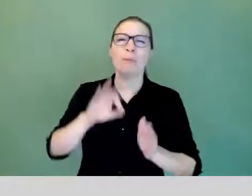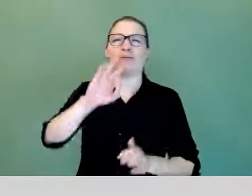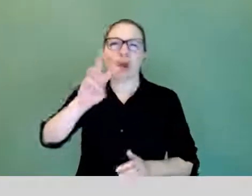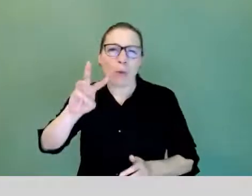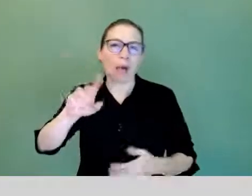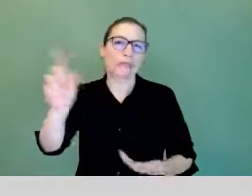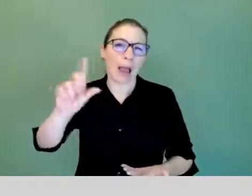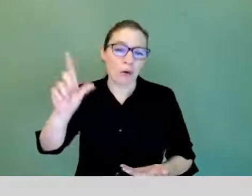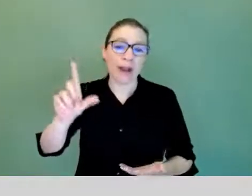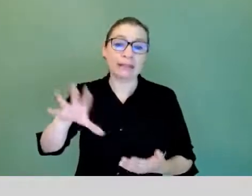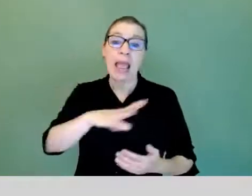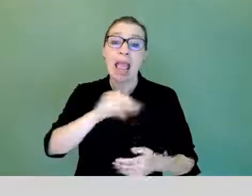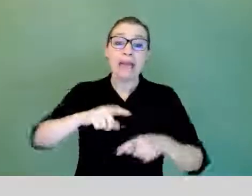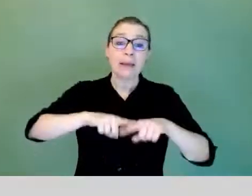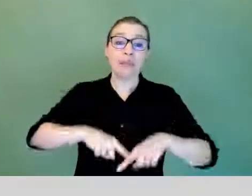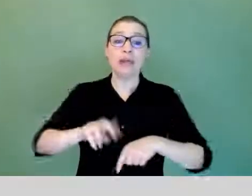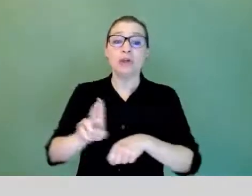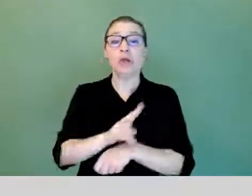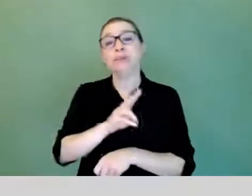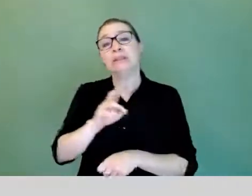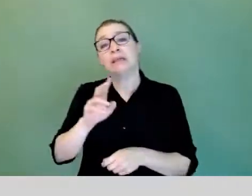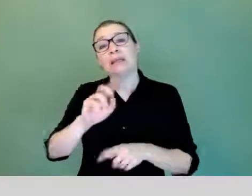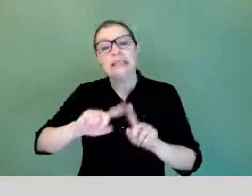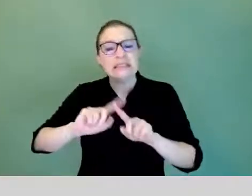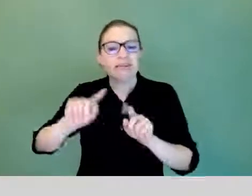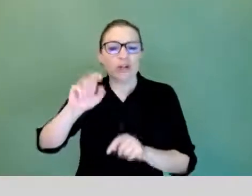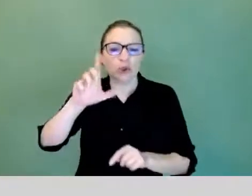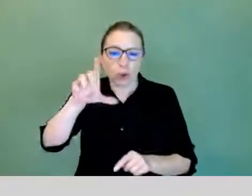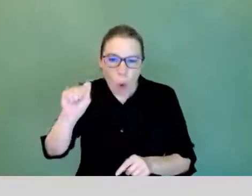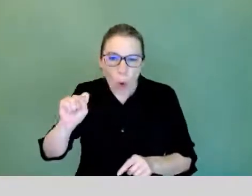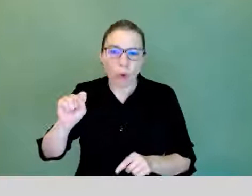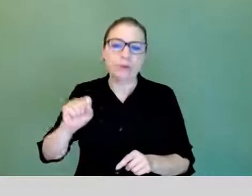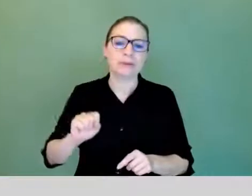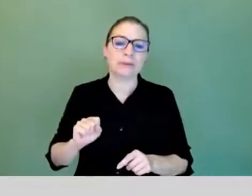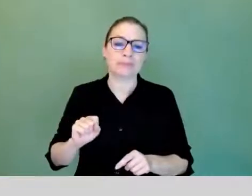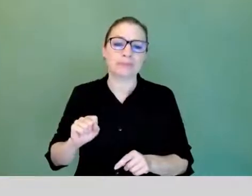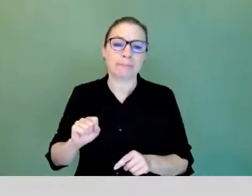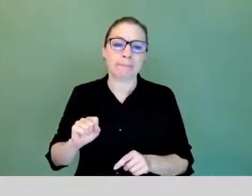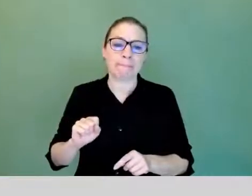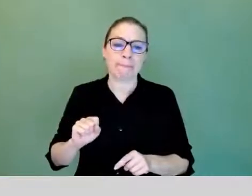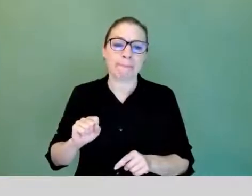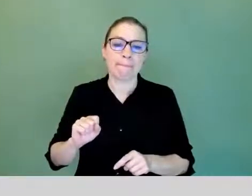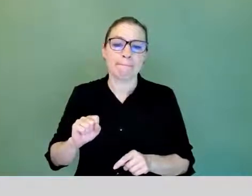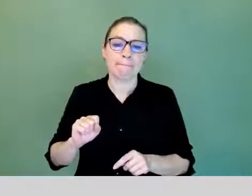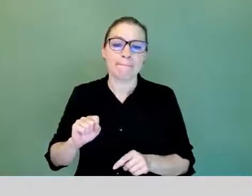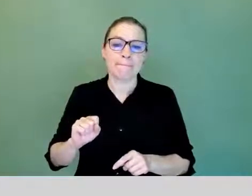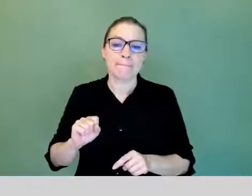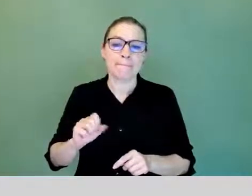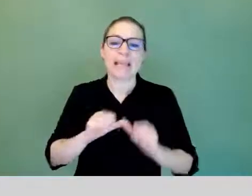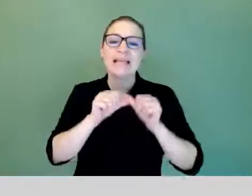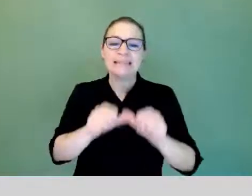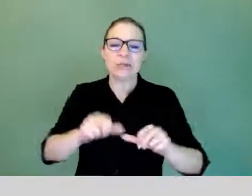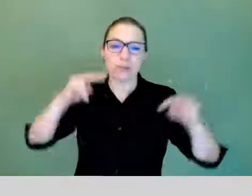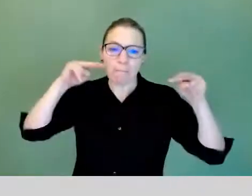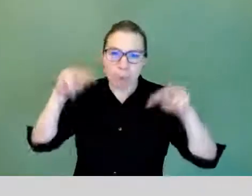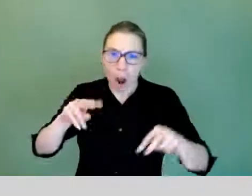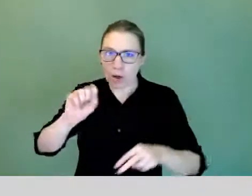and their dependencies using tools like versions and dependency checks, then continuously monitor sources such as CVE and NVD